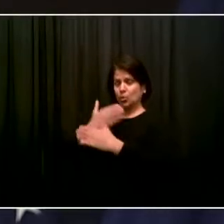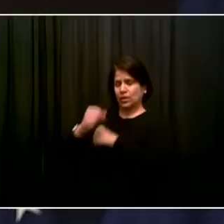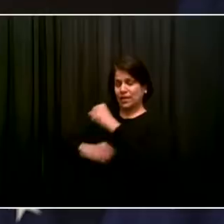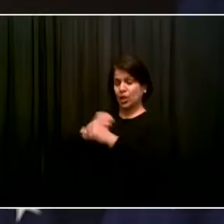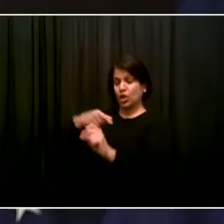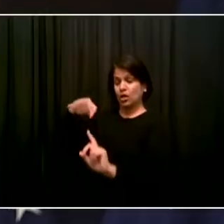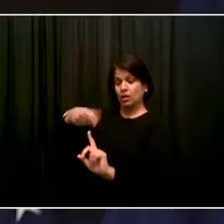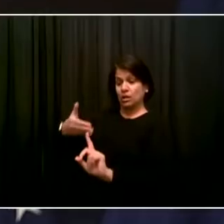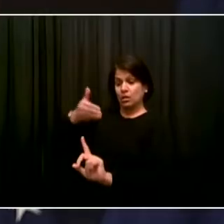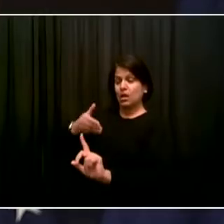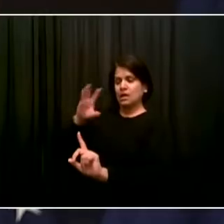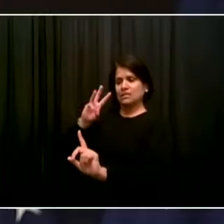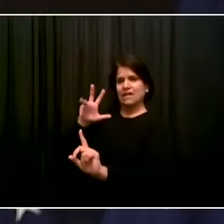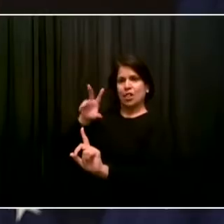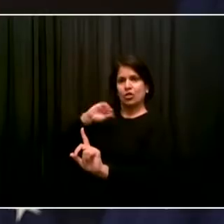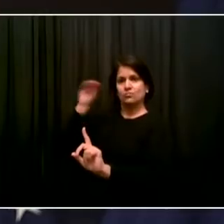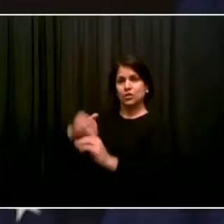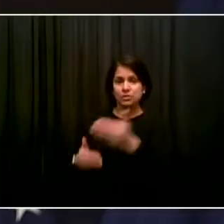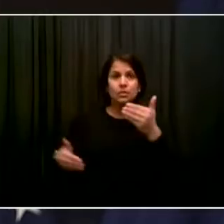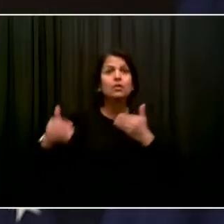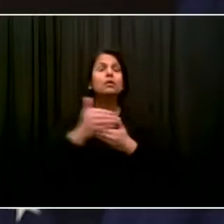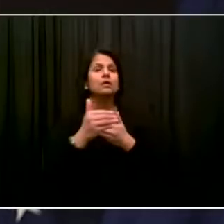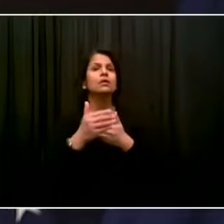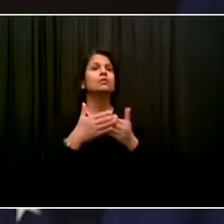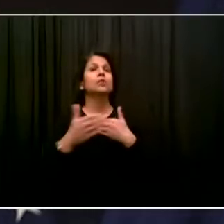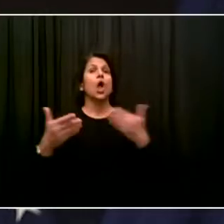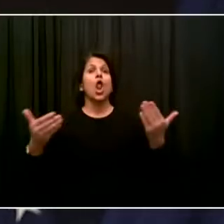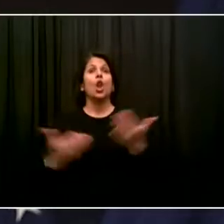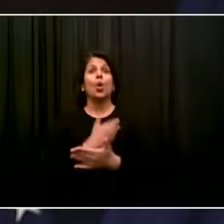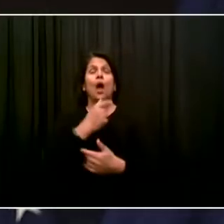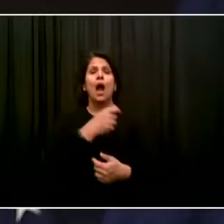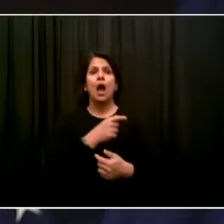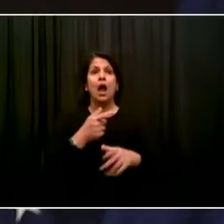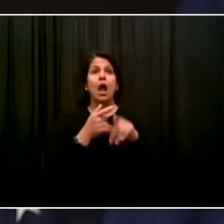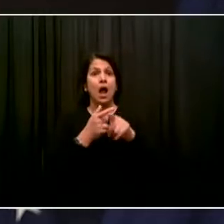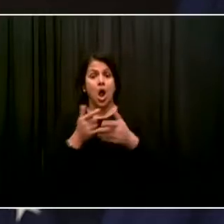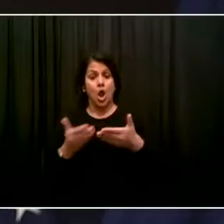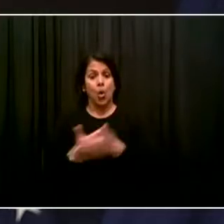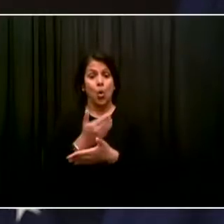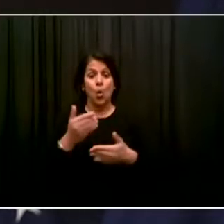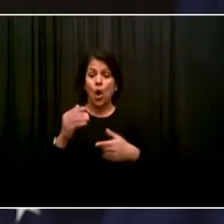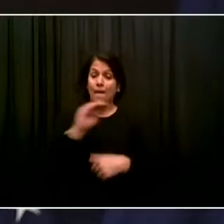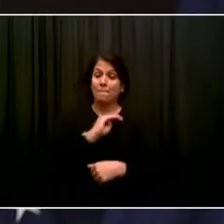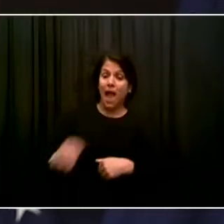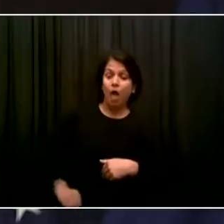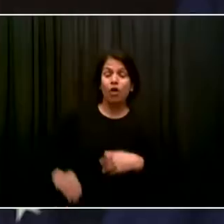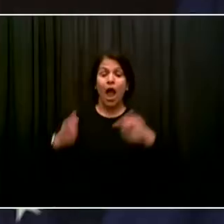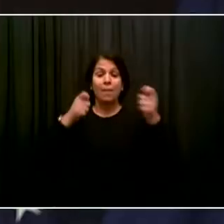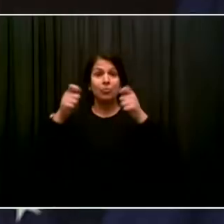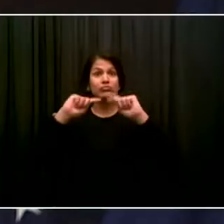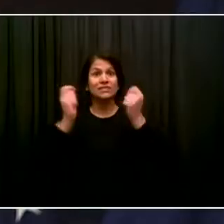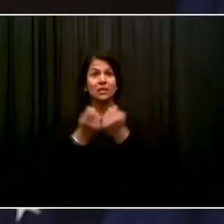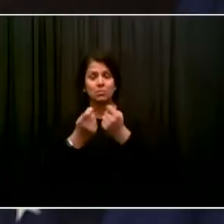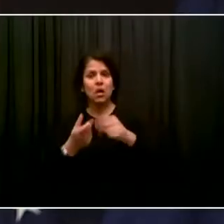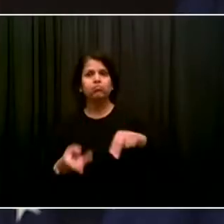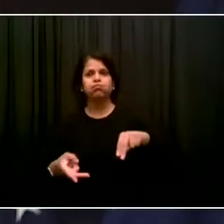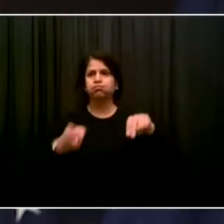THE ATTENDANCE WAS 63%. RIGHT